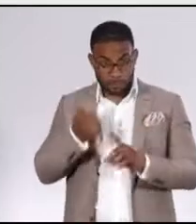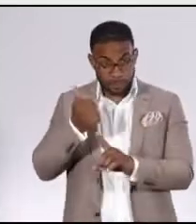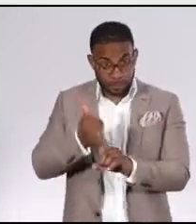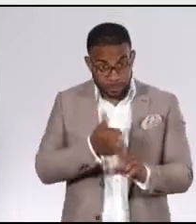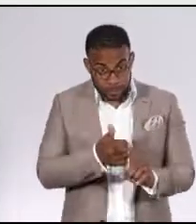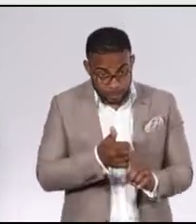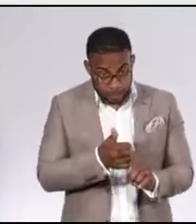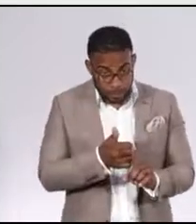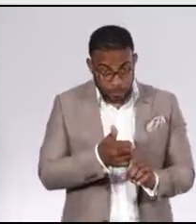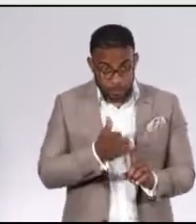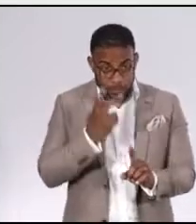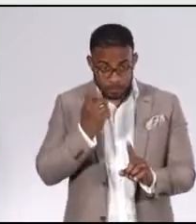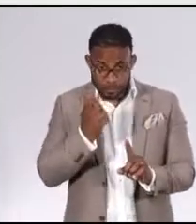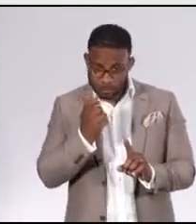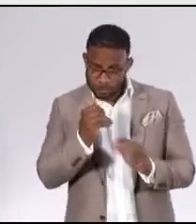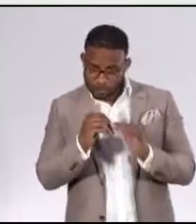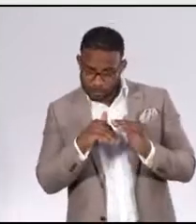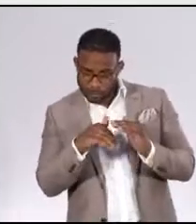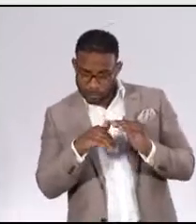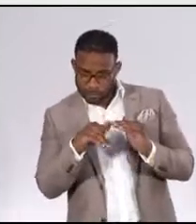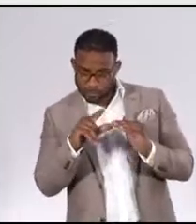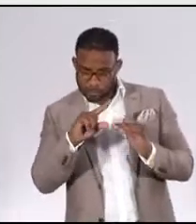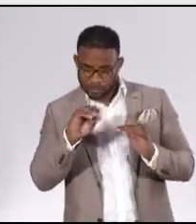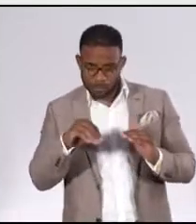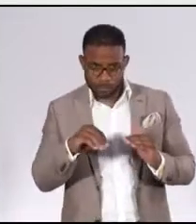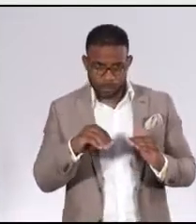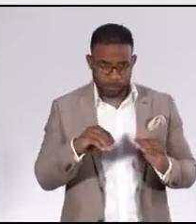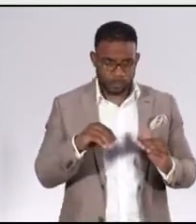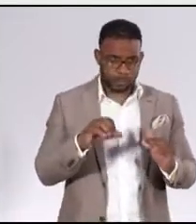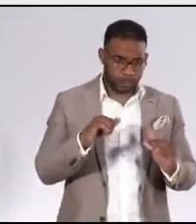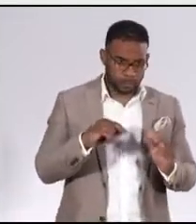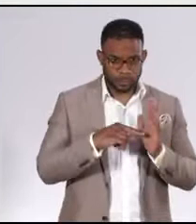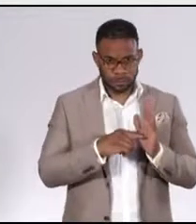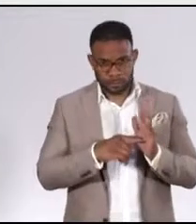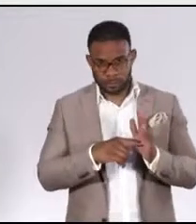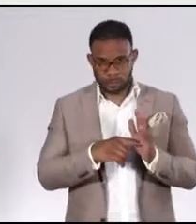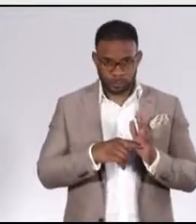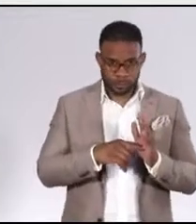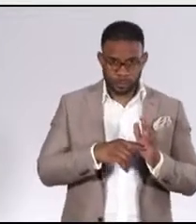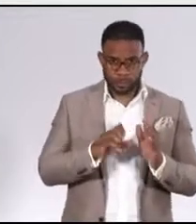and We're seeing a little under 20% um as represent representatives of the community